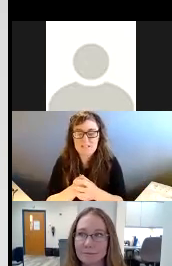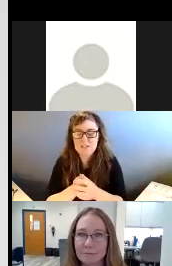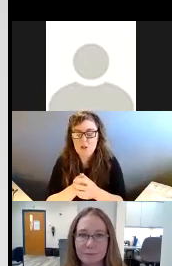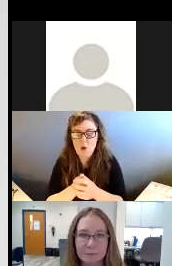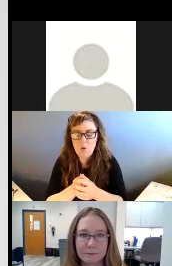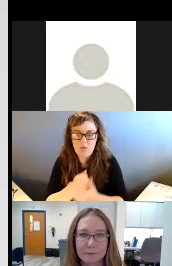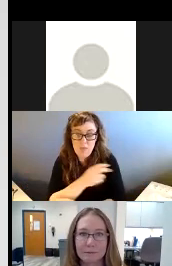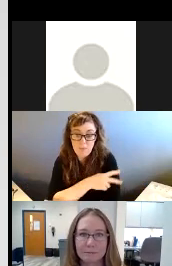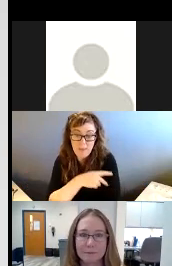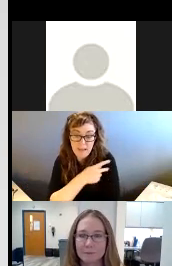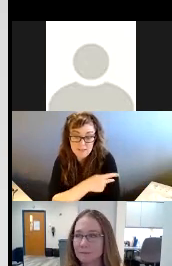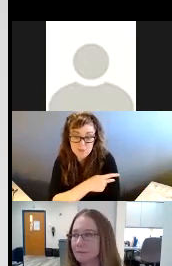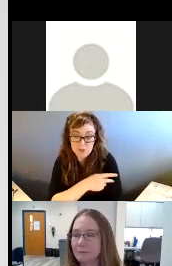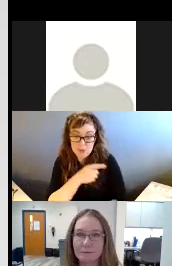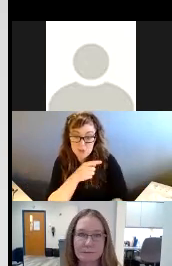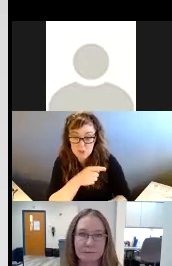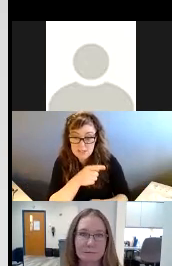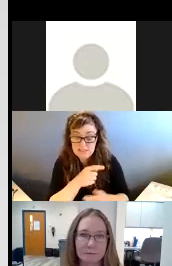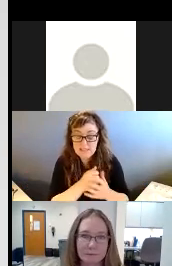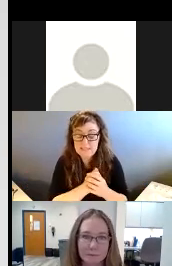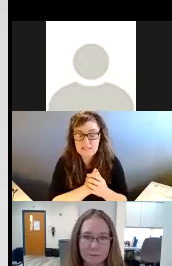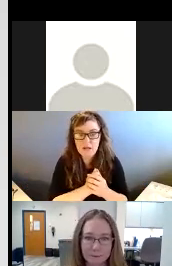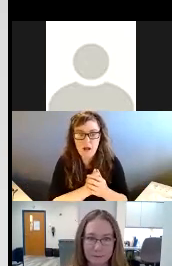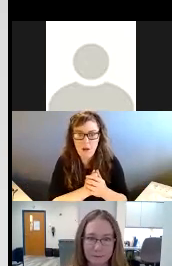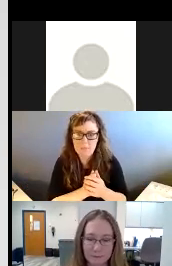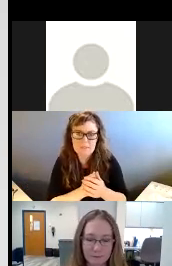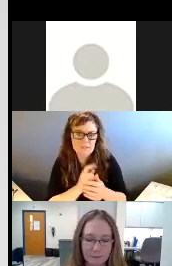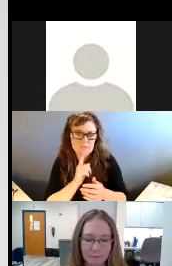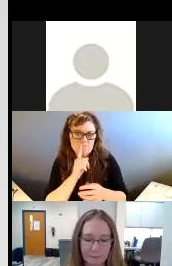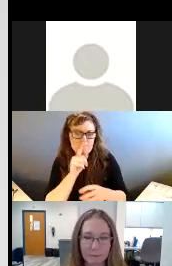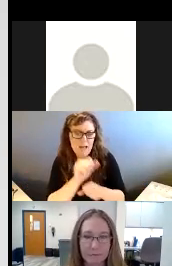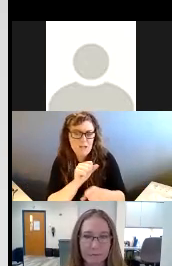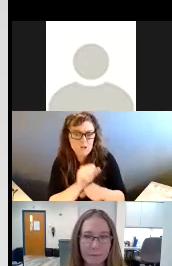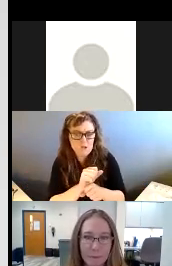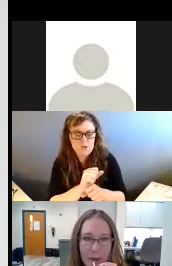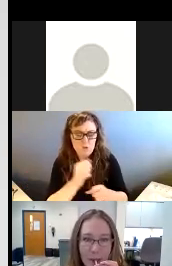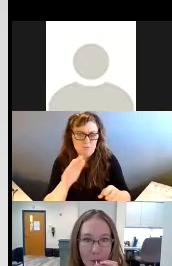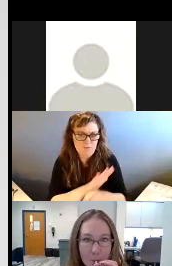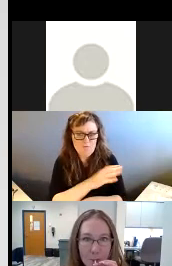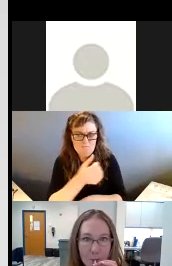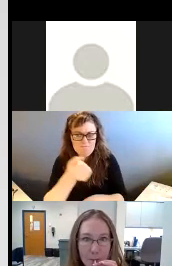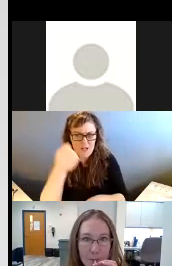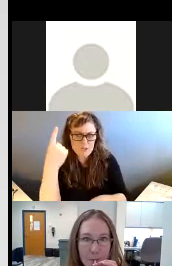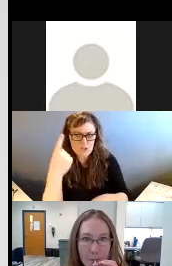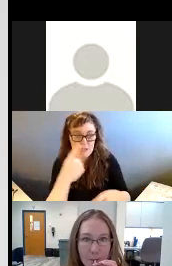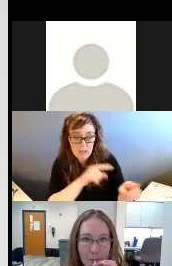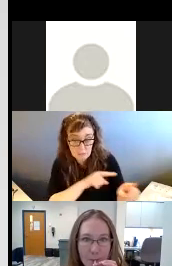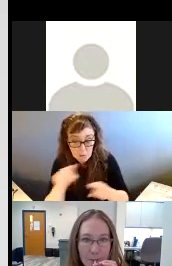PATIENT IS ACCURATELY DETERMINING IF THEY CAN RETURN HOME OR NOT. SO, WE FOUND THE VIRTUAL HOME ASSESSMENTS WE NEEDED